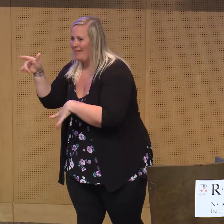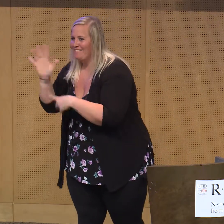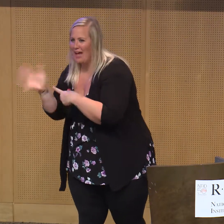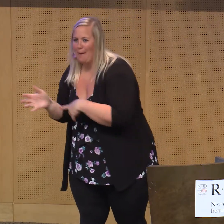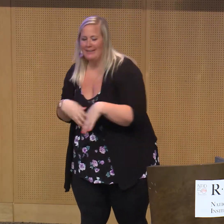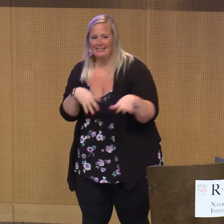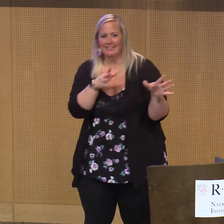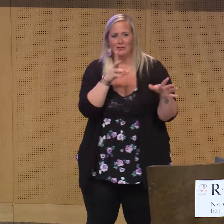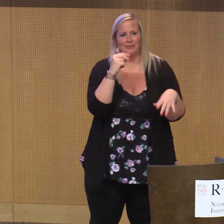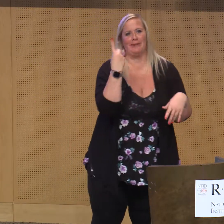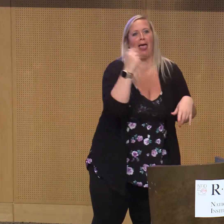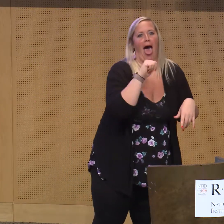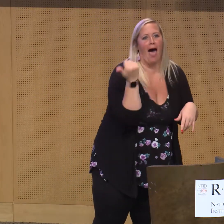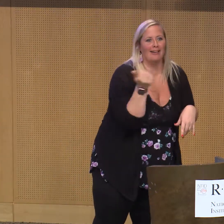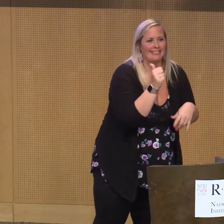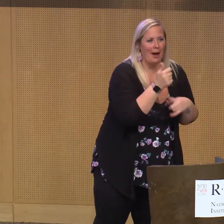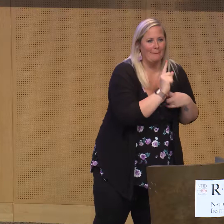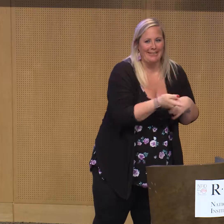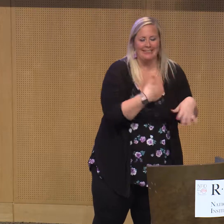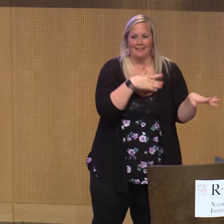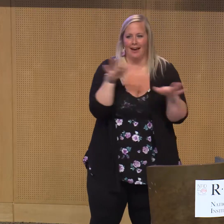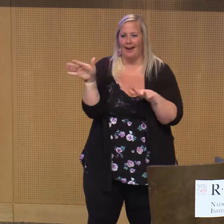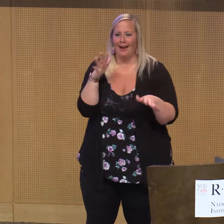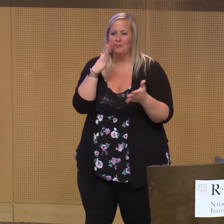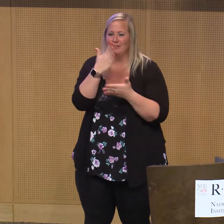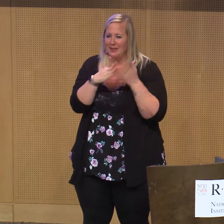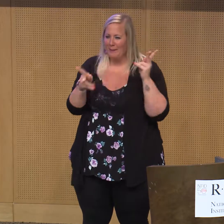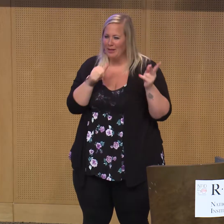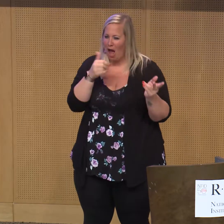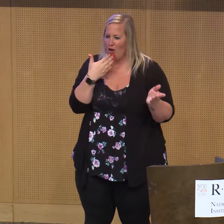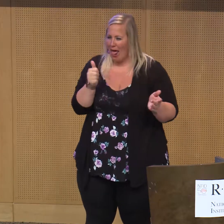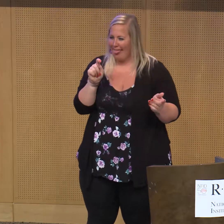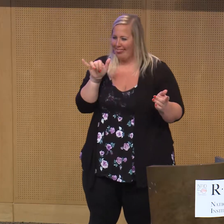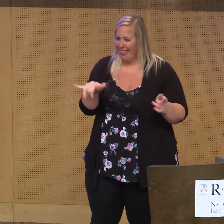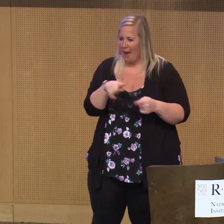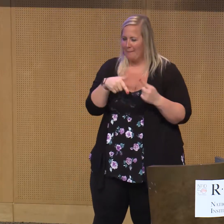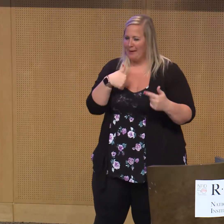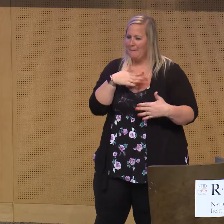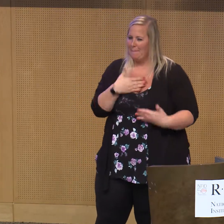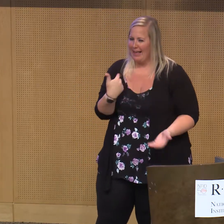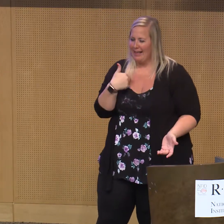a few minutes here, something else for a few minutes there. Some people aren't good at that,